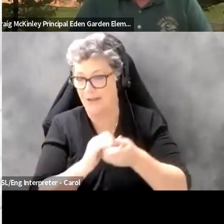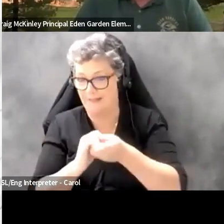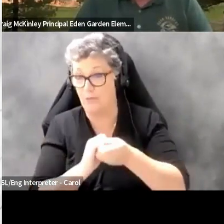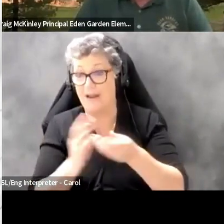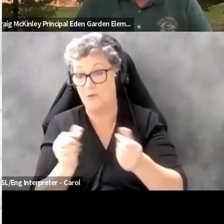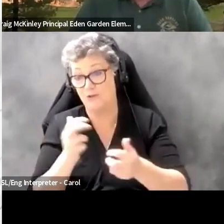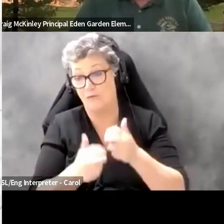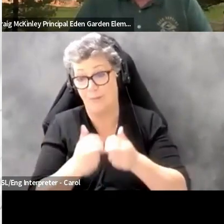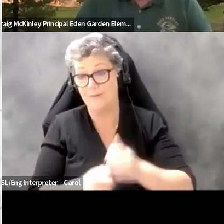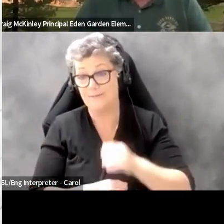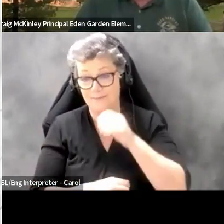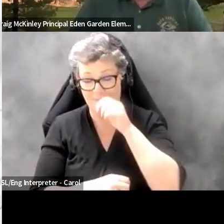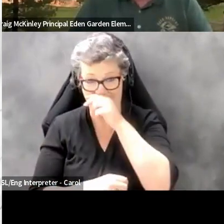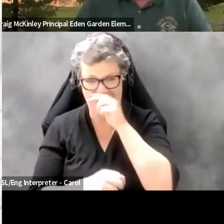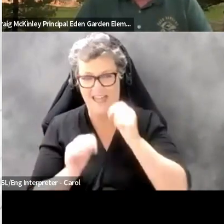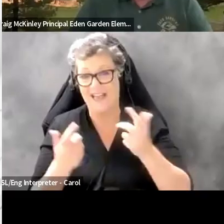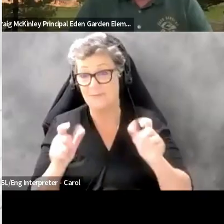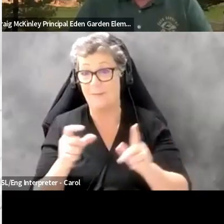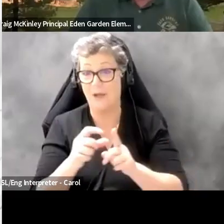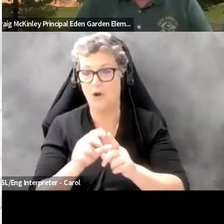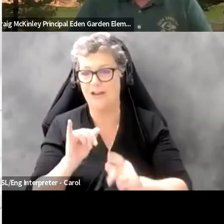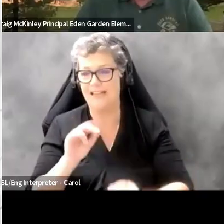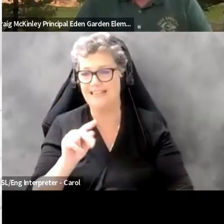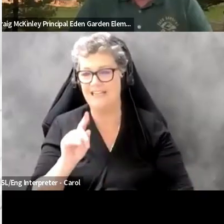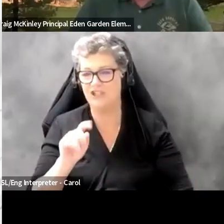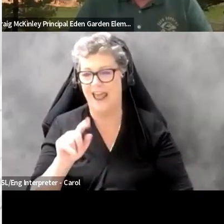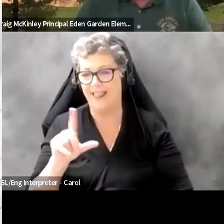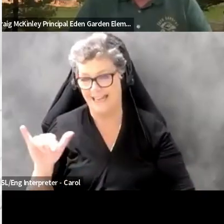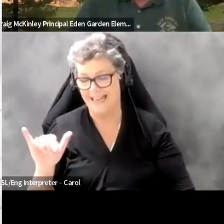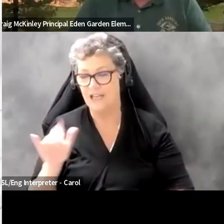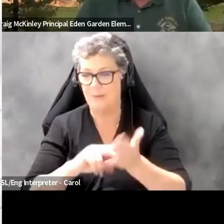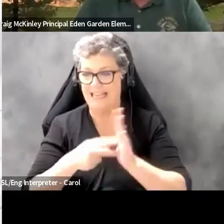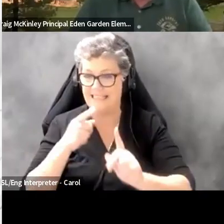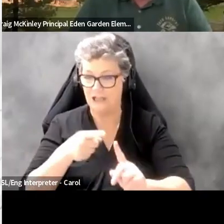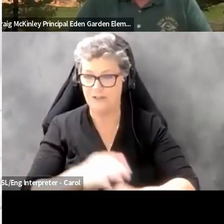problems. So that's my big word. Intentionality. Lillie Moffett: Awesome. Yeah that definitely